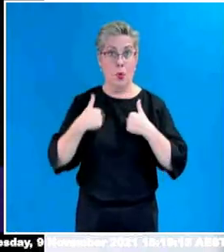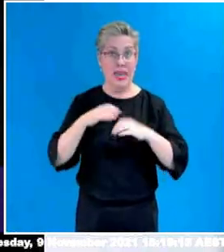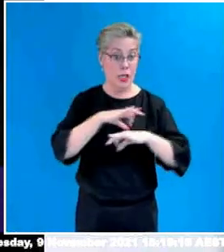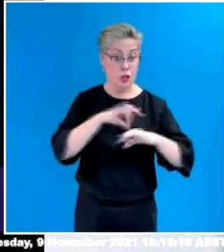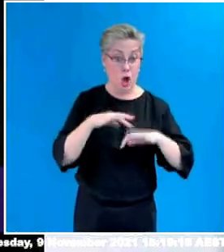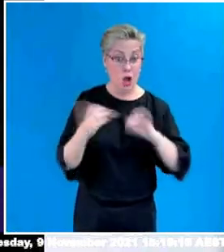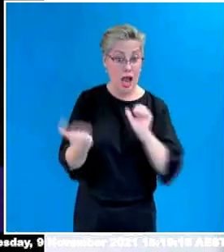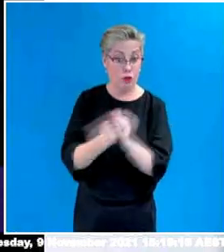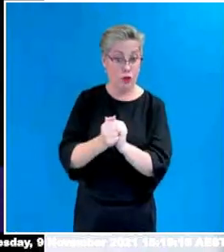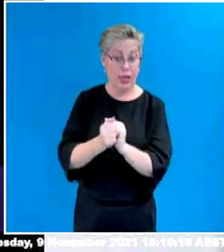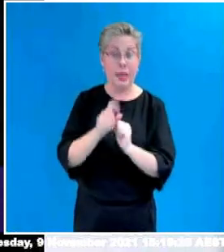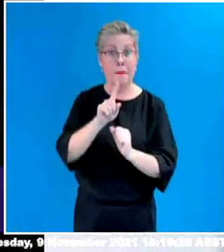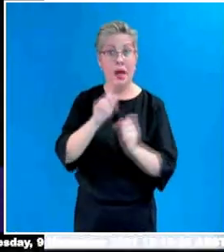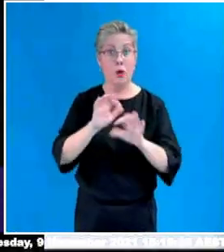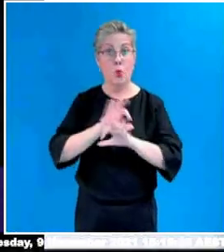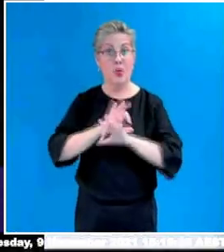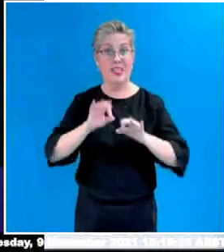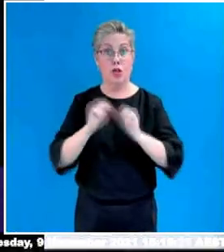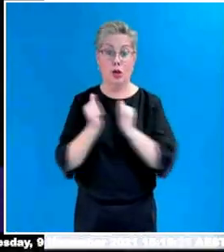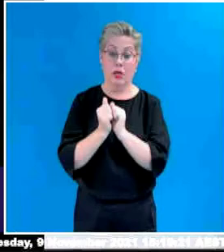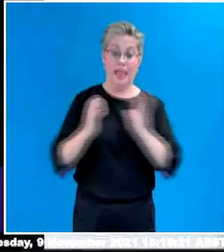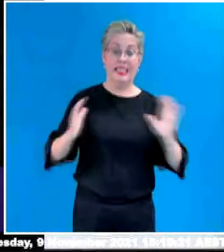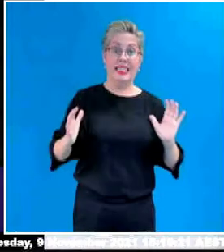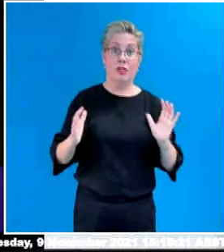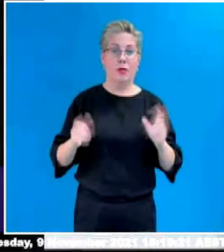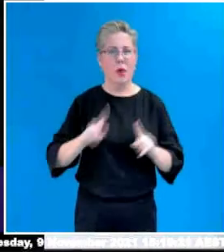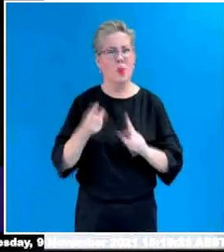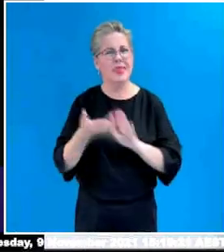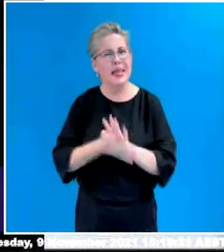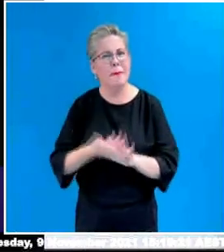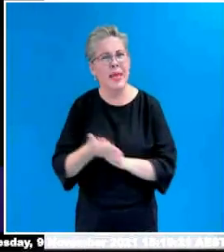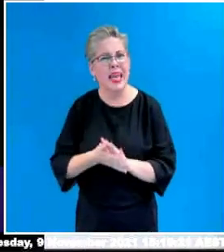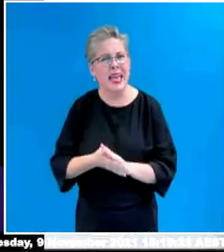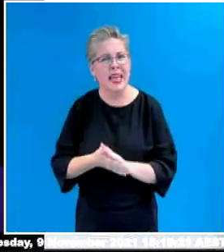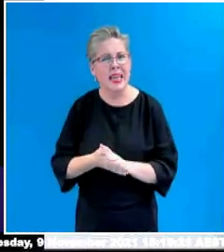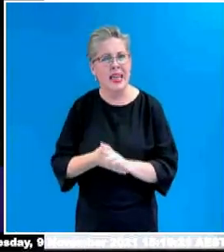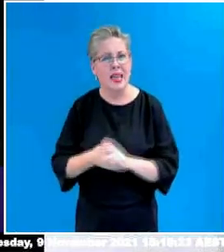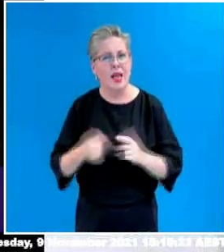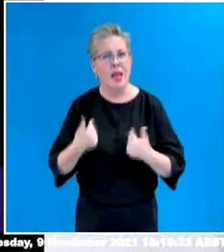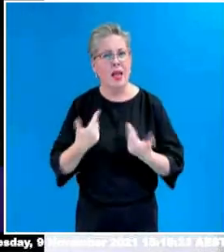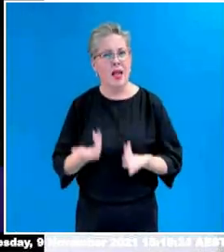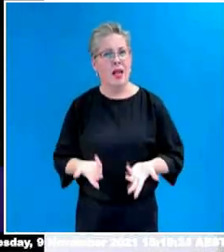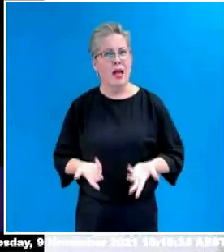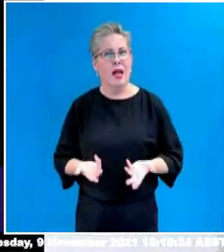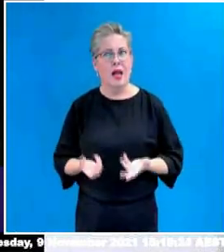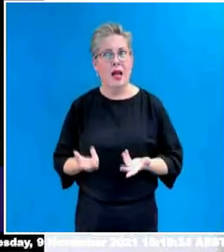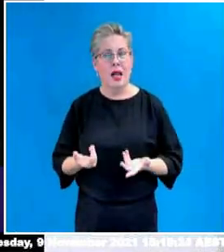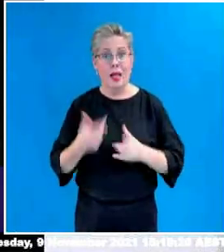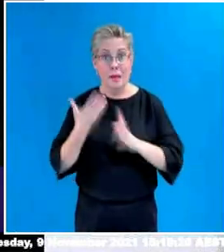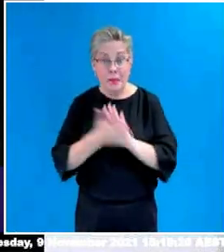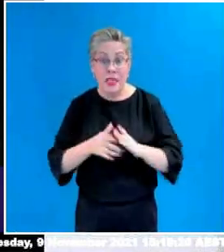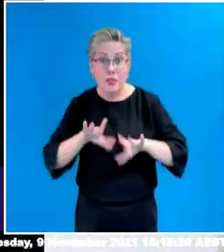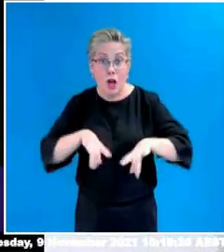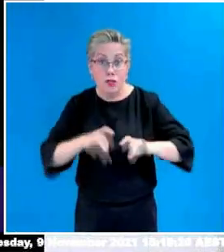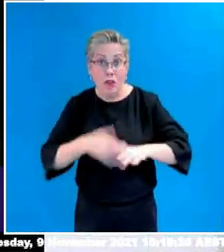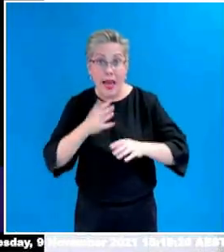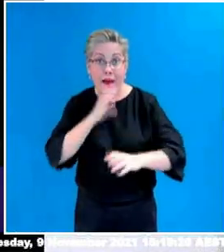is it that Australia has not taken that step of thinking about equality in